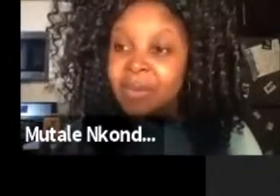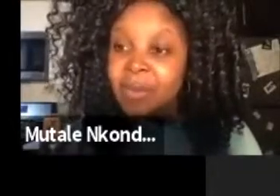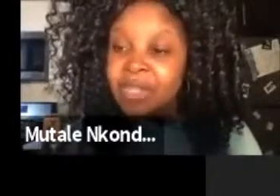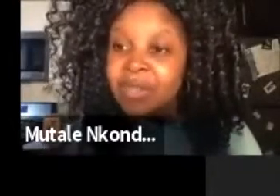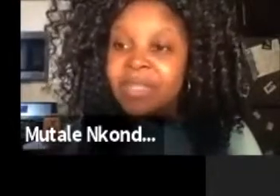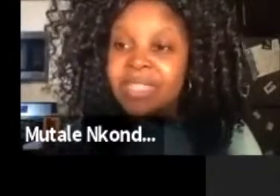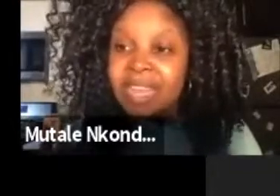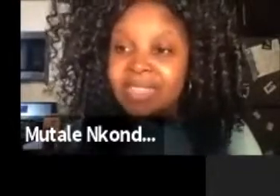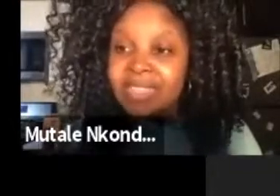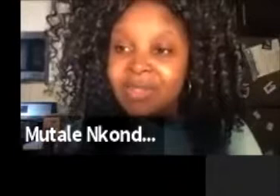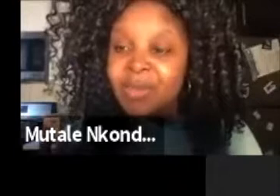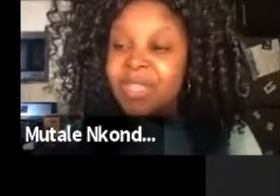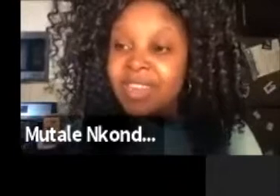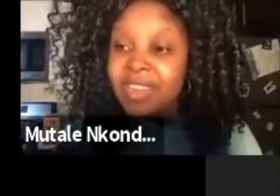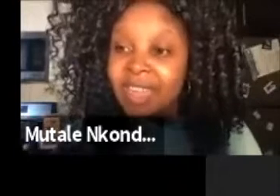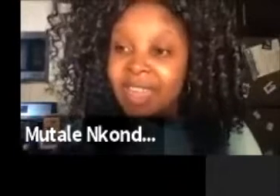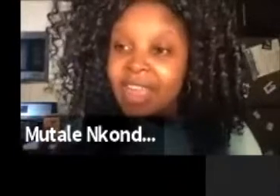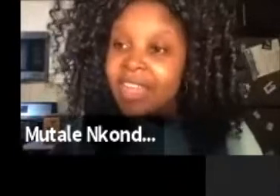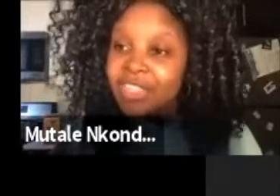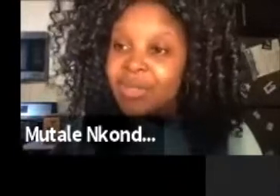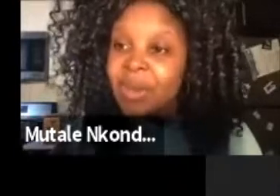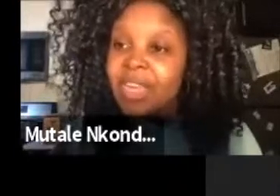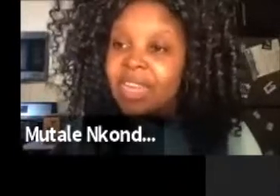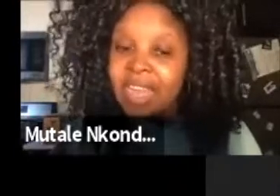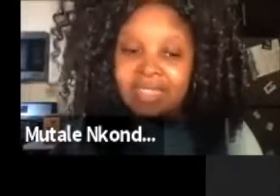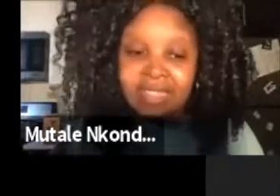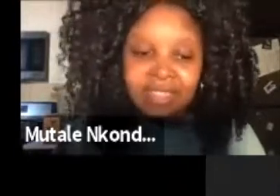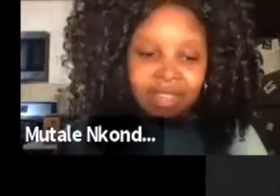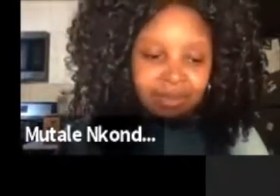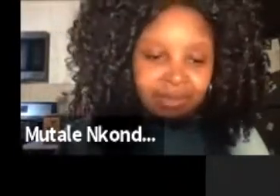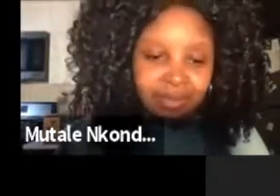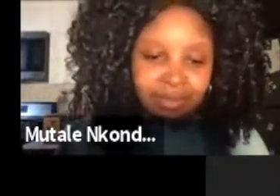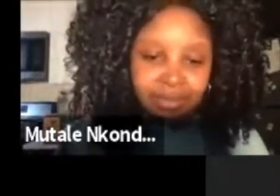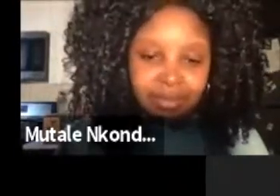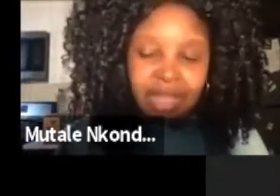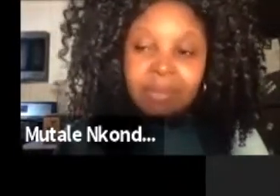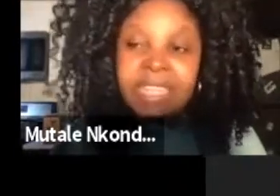woman who is light skinned with dark hair and she's wearing a light T‑shirt. Please